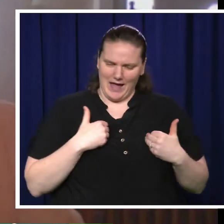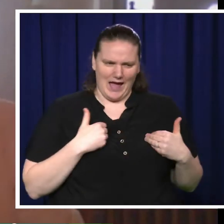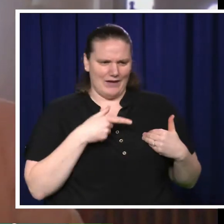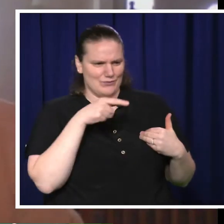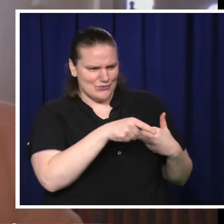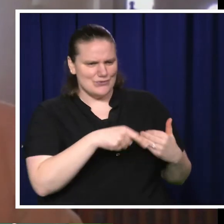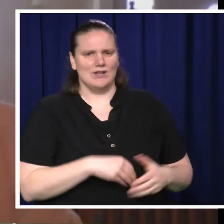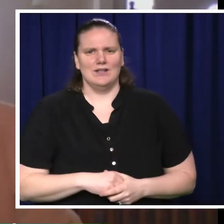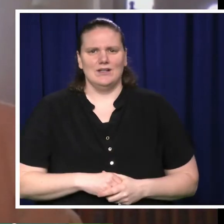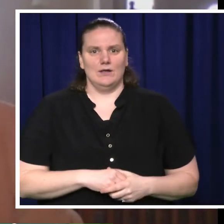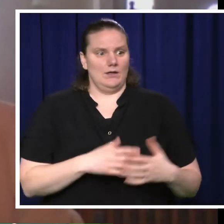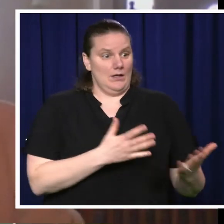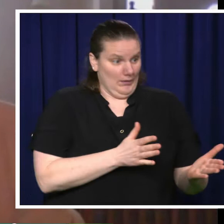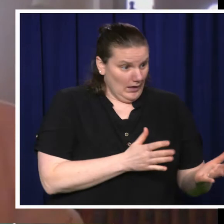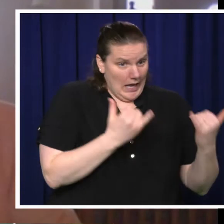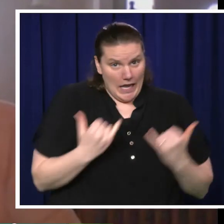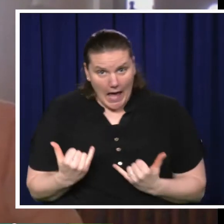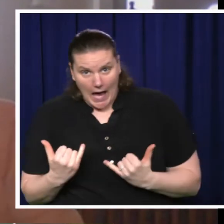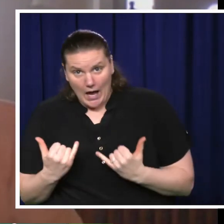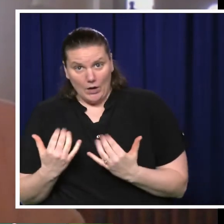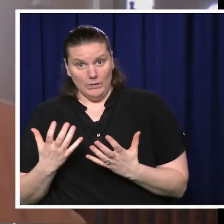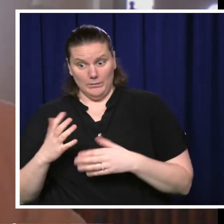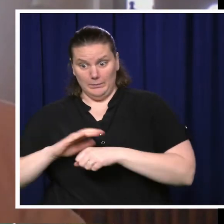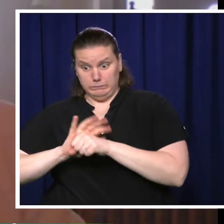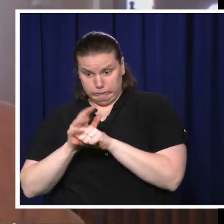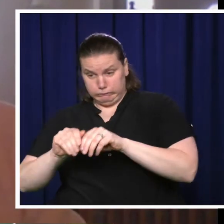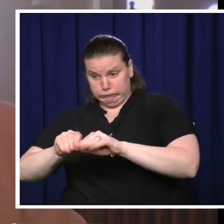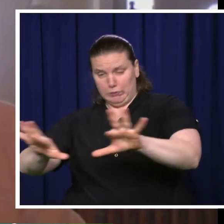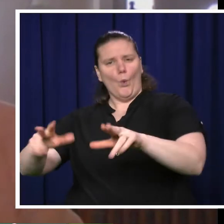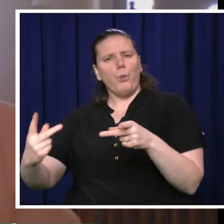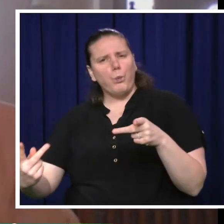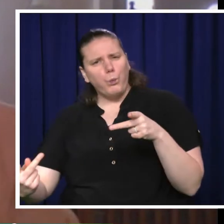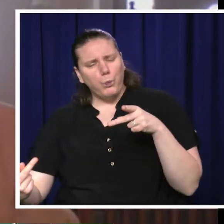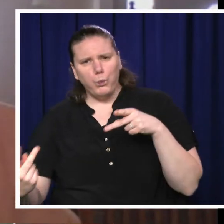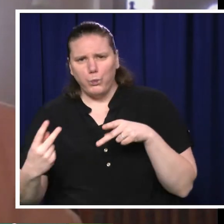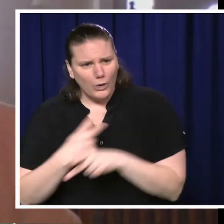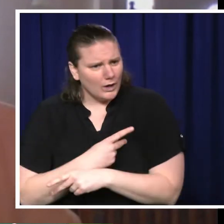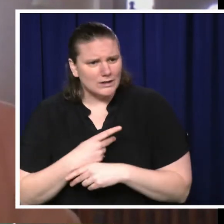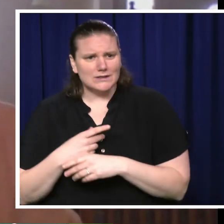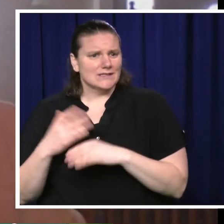Melnick's leadership skills. The magnitude of the current pandemic, of course, dwarfs what